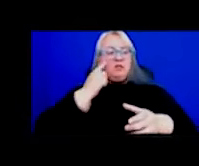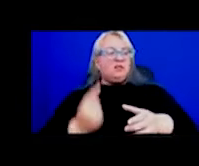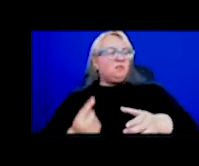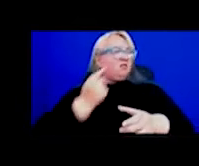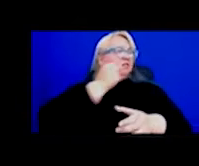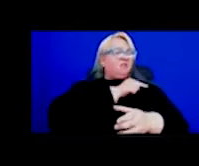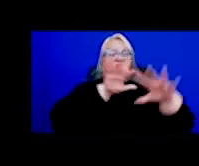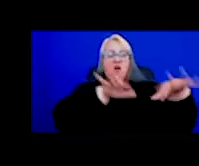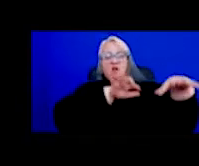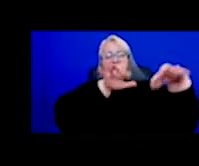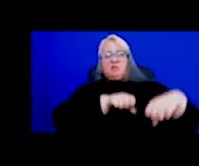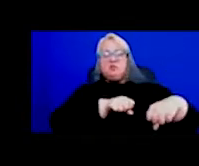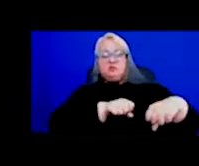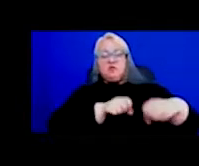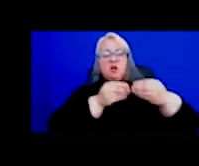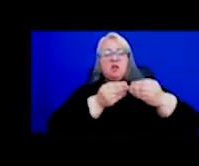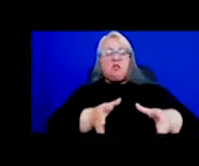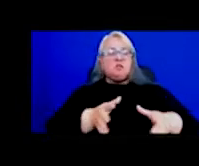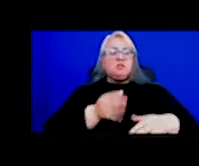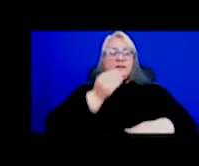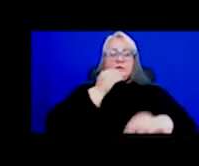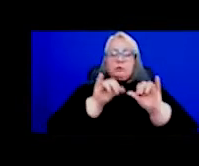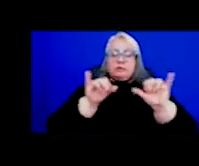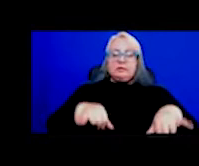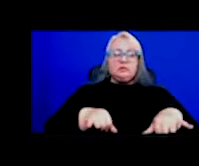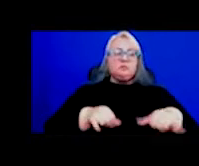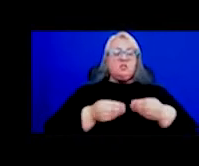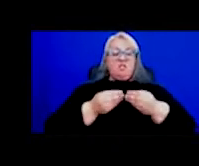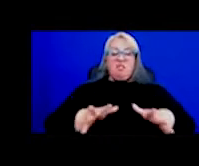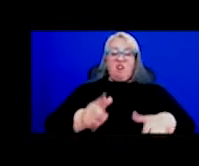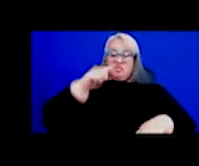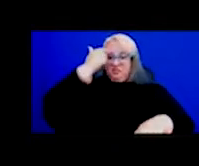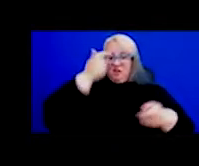loss of sovereignty and unfortunately loss of cultural practices and loss of language.